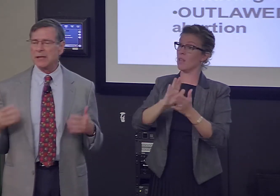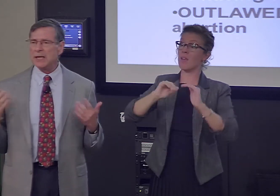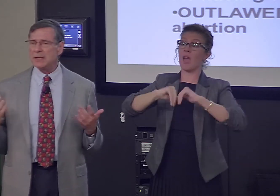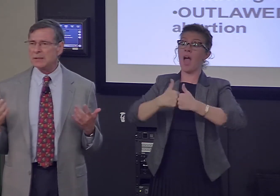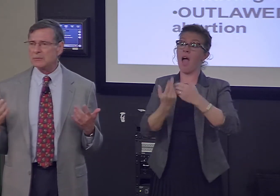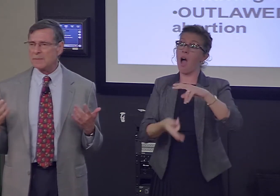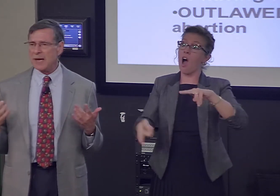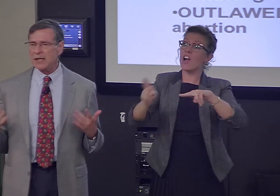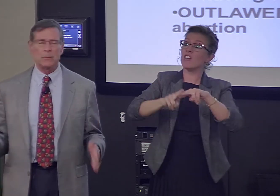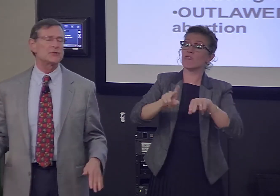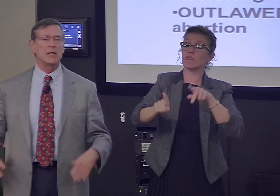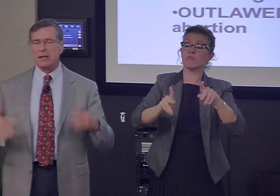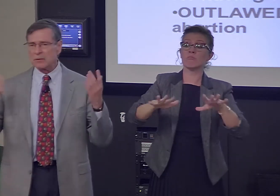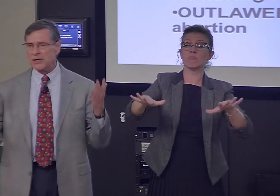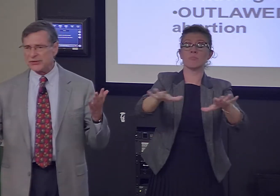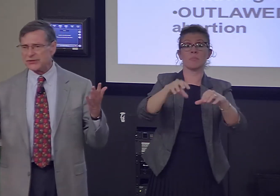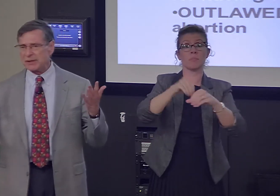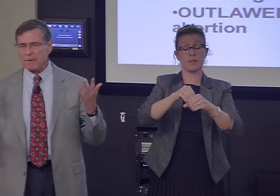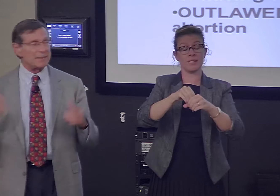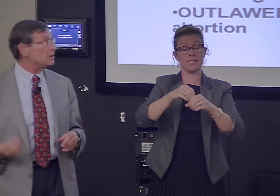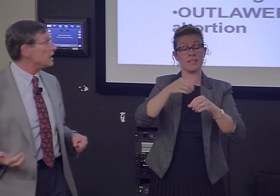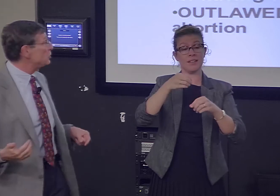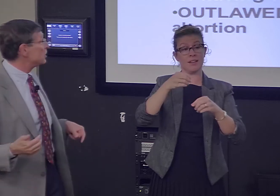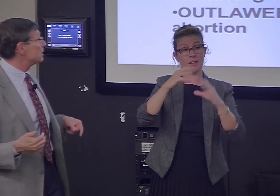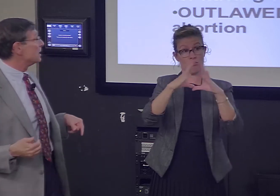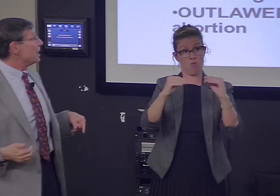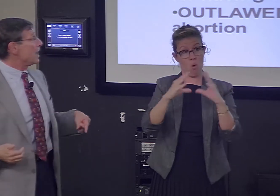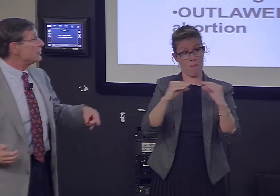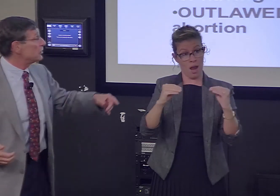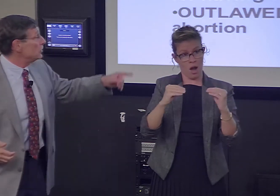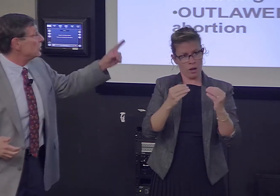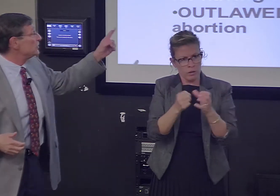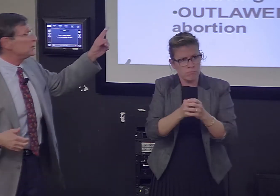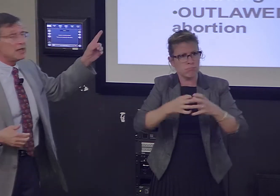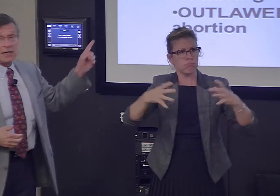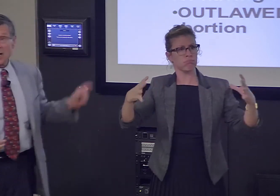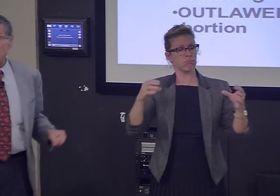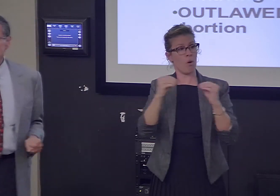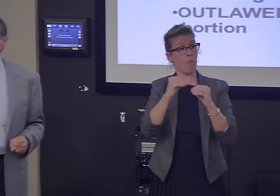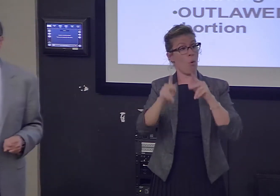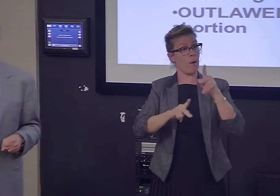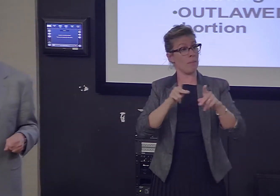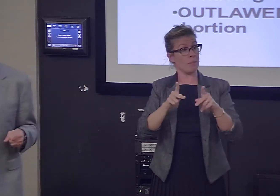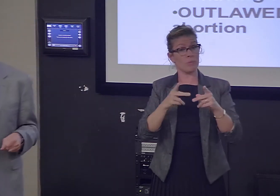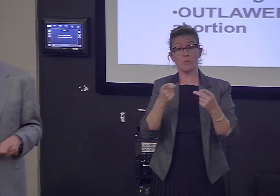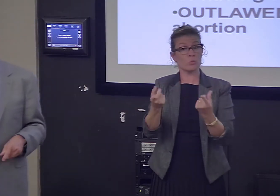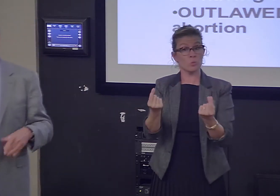in Romania was to increase the population. And so you can see on the slide there